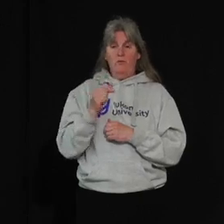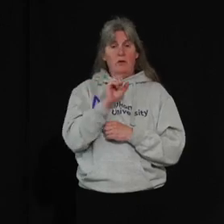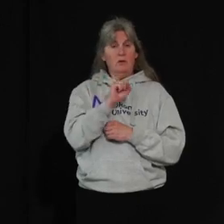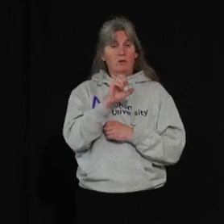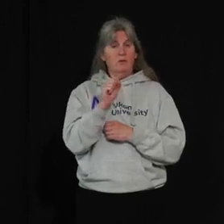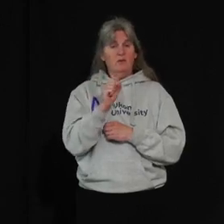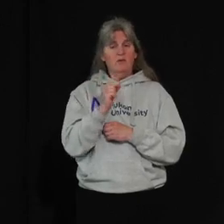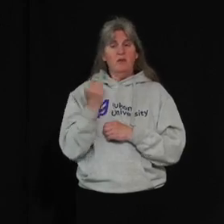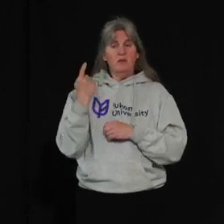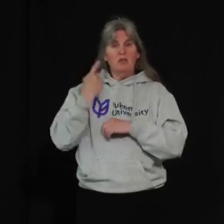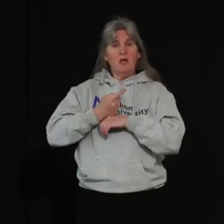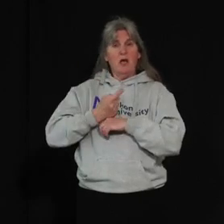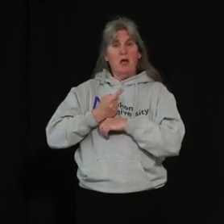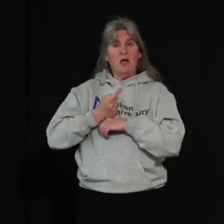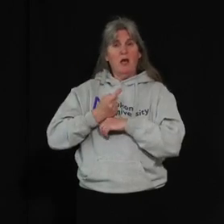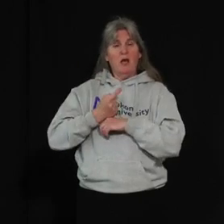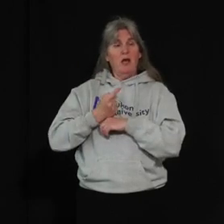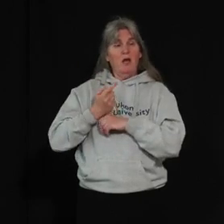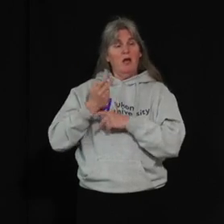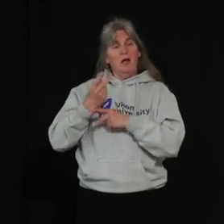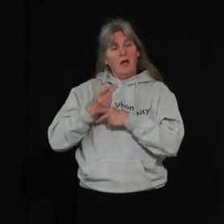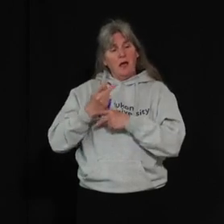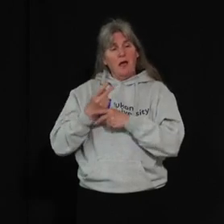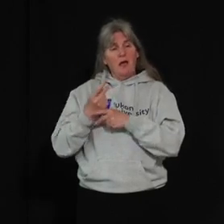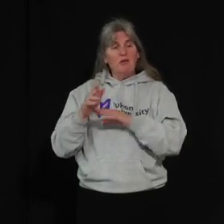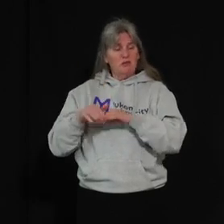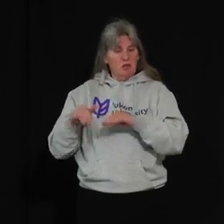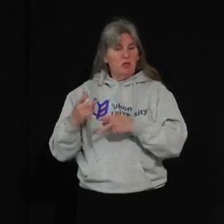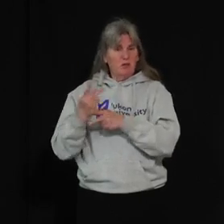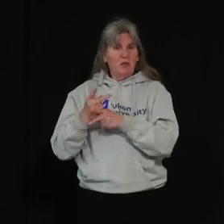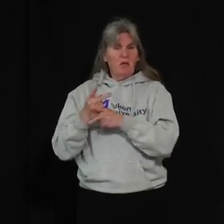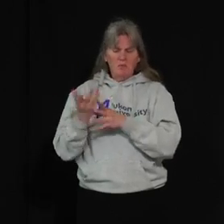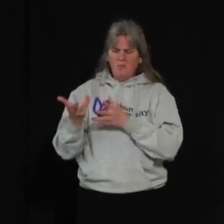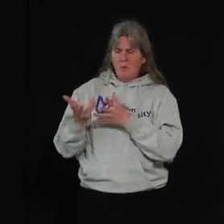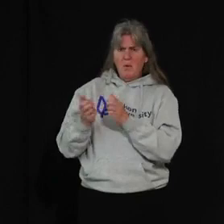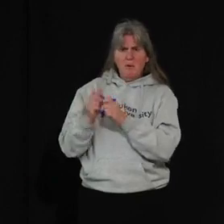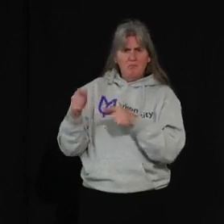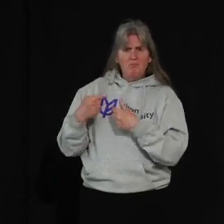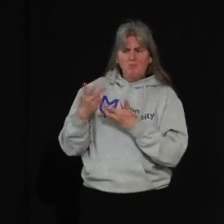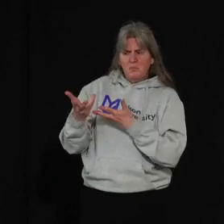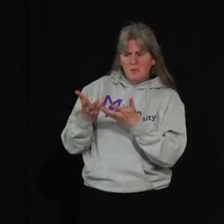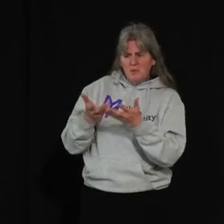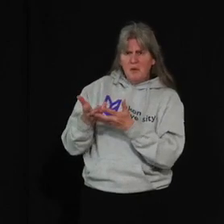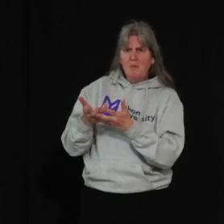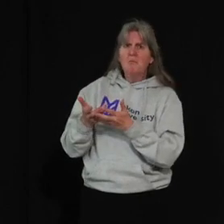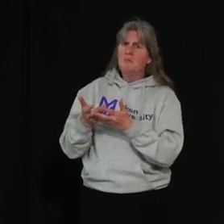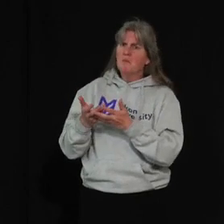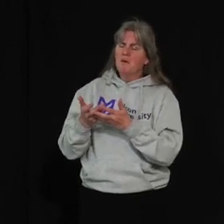The Yukon government, social service and childcare officials have already been working with daycare operators.